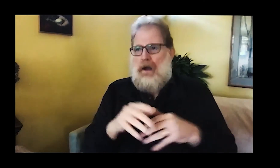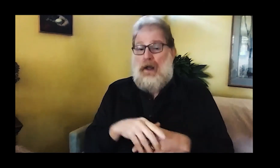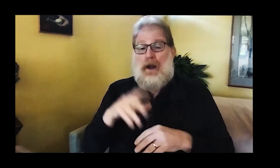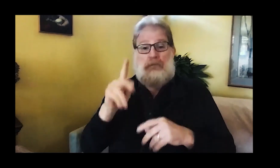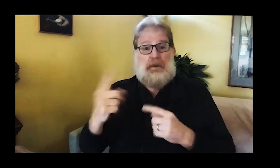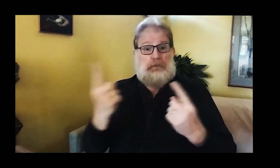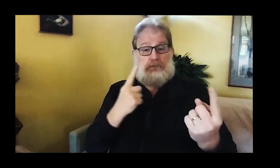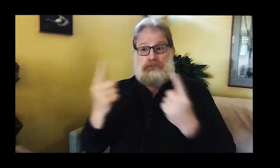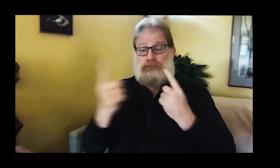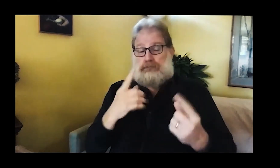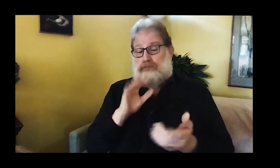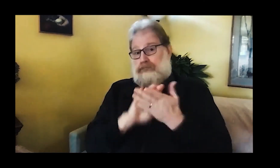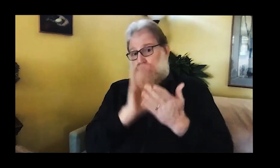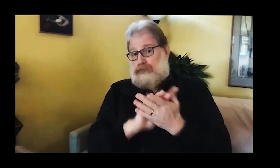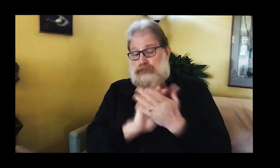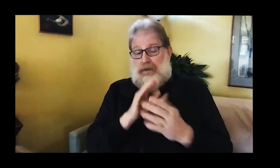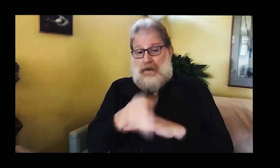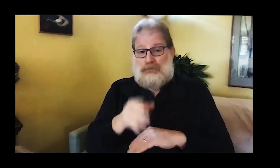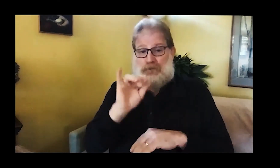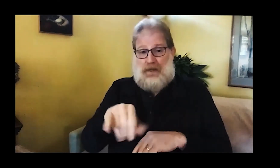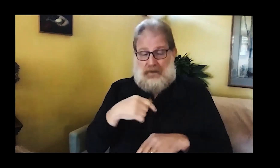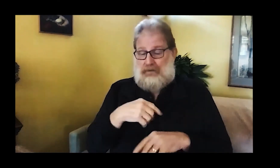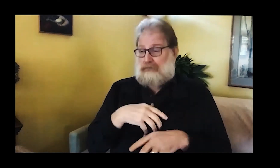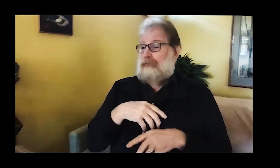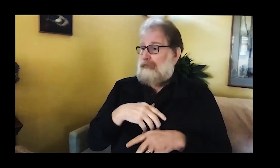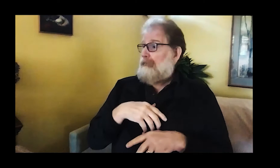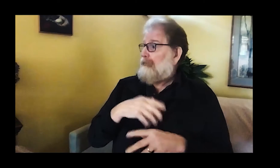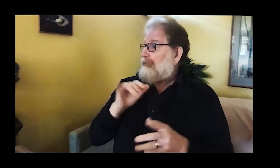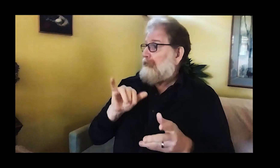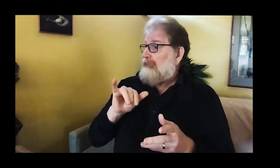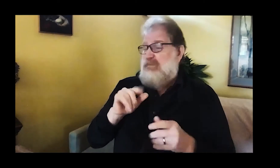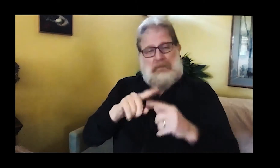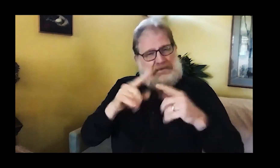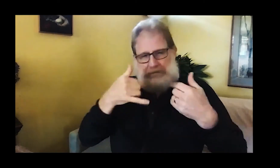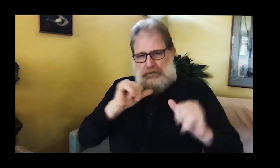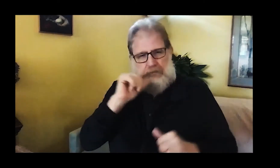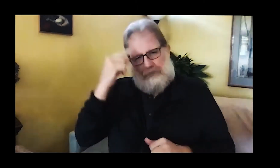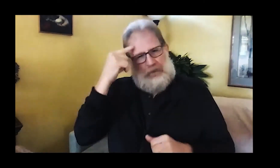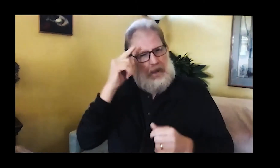and afterwards, people come up to me and said why that was quite good but I still